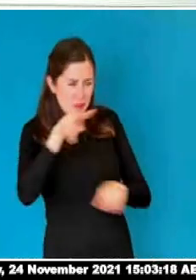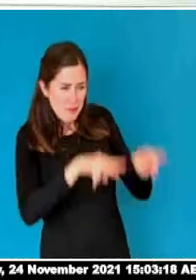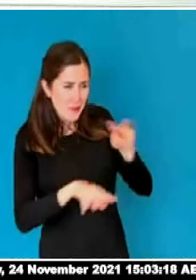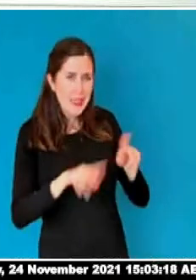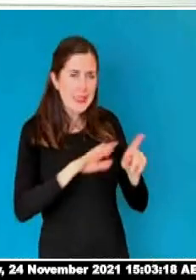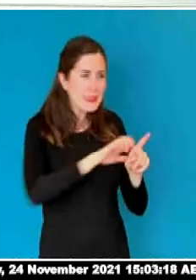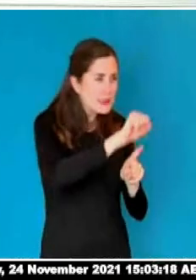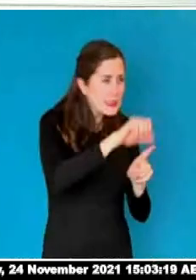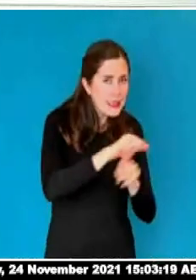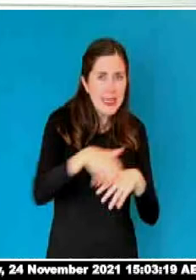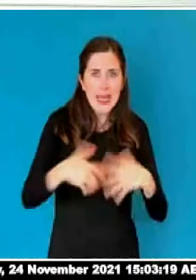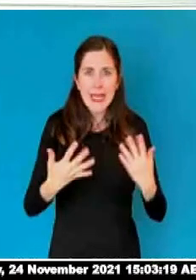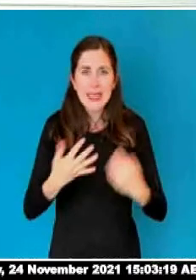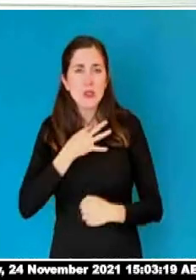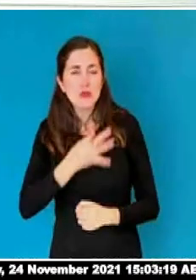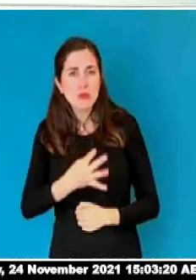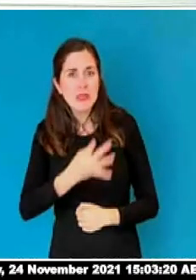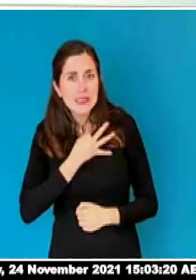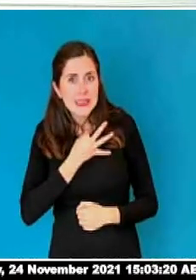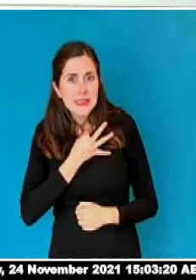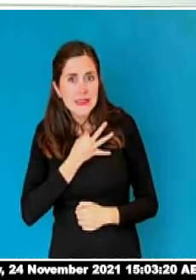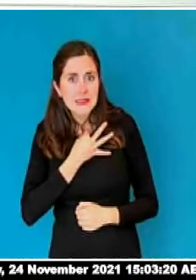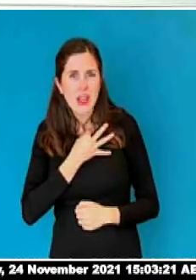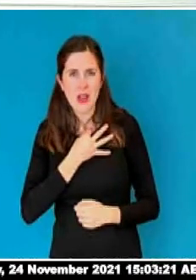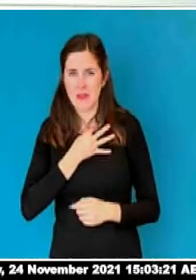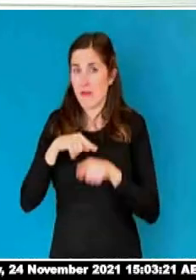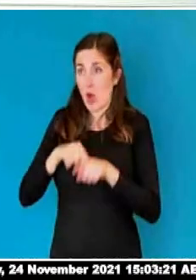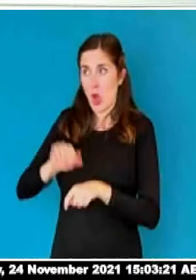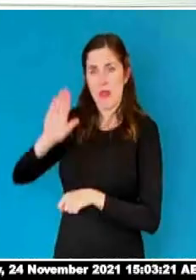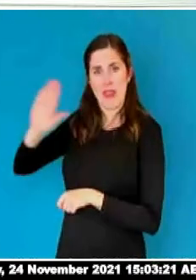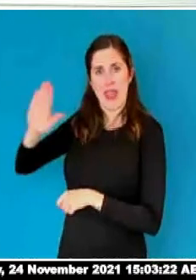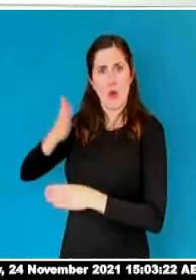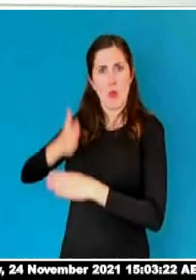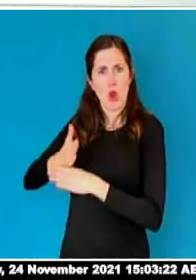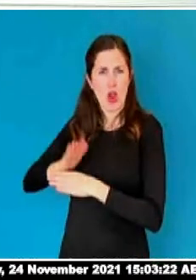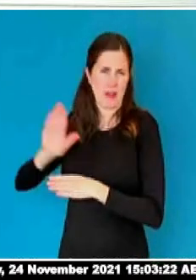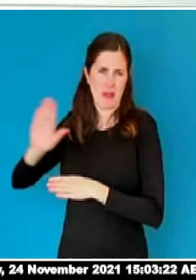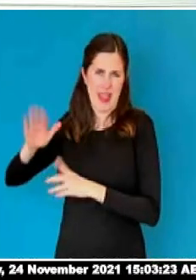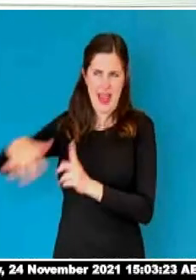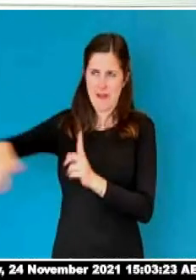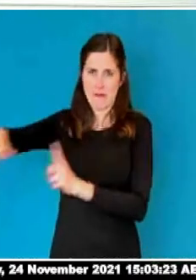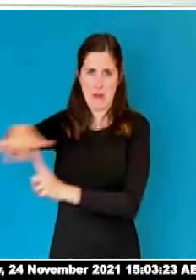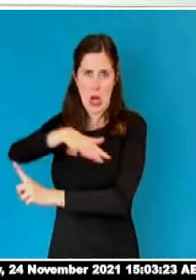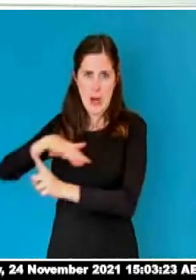for the work that is performed in their business or undertaking the sources of